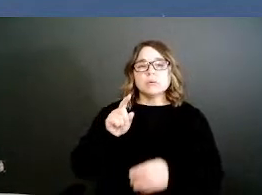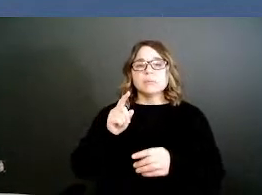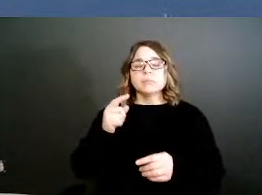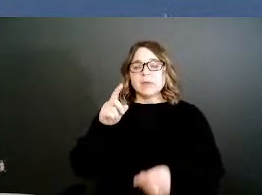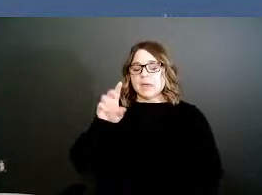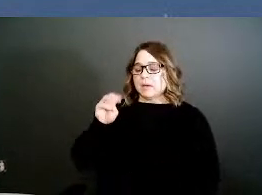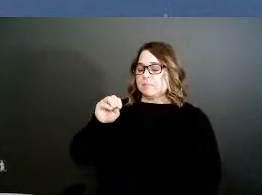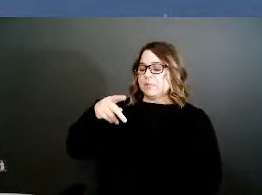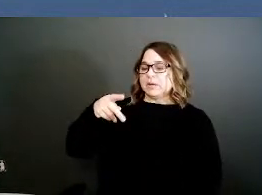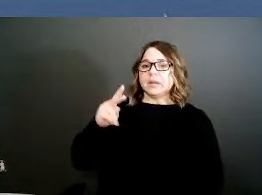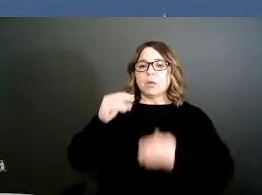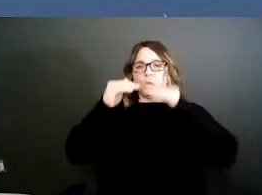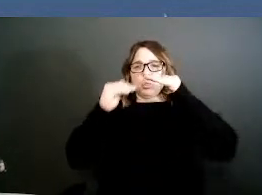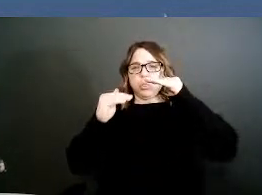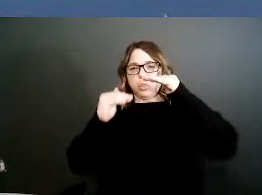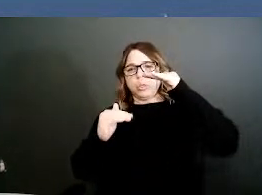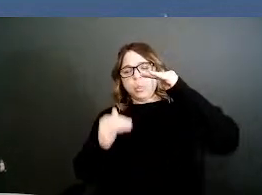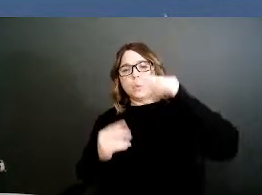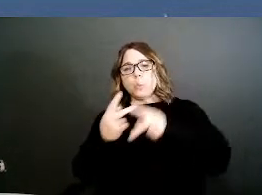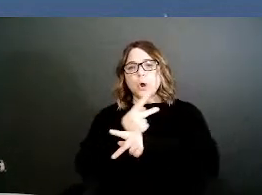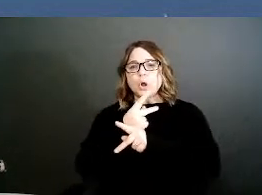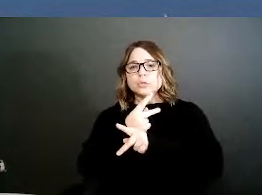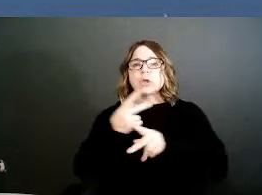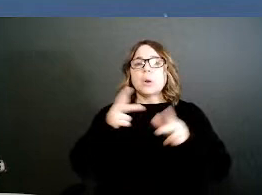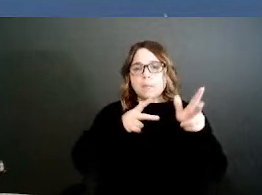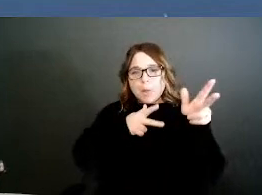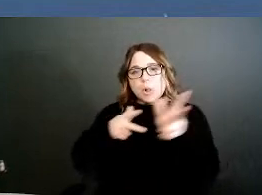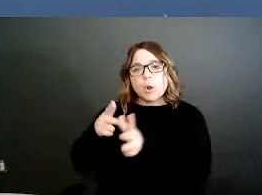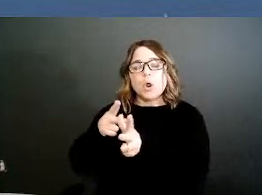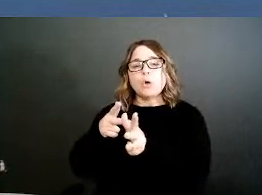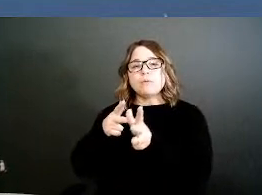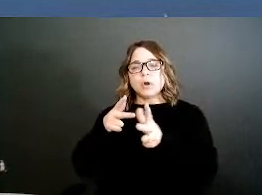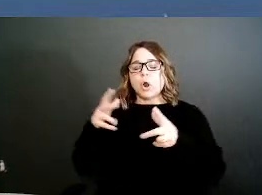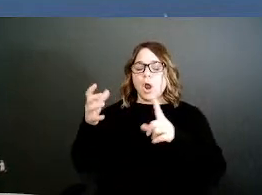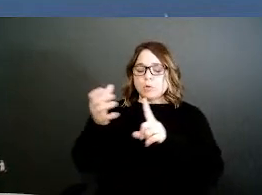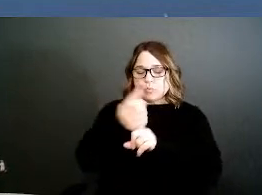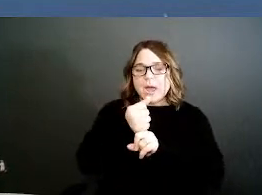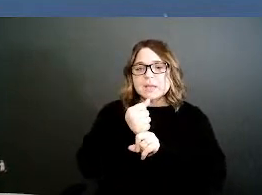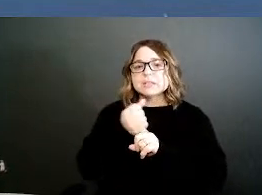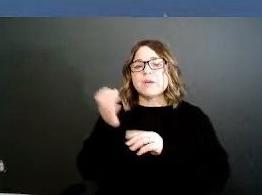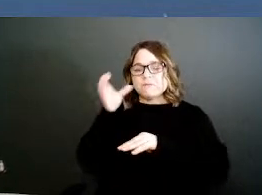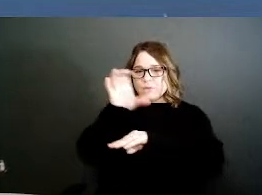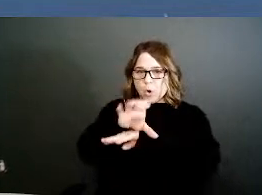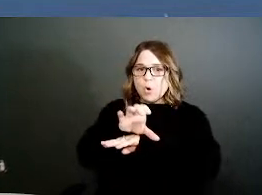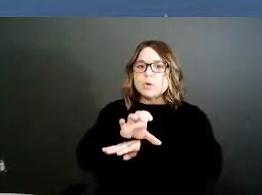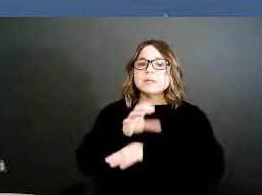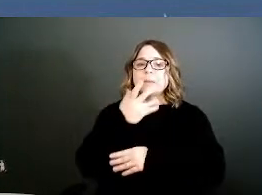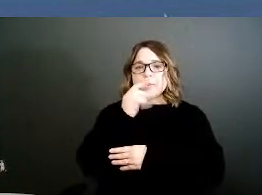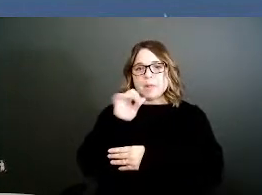PEOPLE OF COLOR AT DISPROPORTIONATE RATES. COMMUNITY BY PULLING OVER, ARRESTING AND USING FORCE ON THE ANSWER IS NOT TO GIVE A BROKEN SYSTEM SIGNIFICANTLY MORE